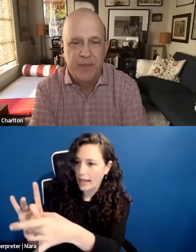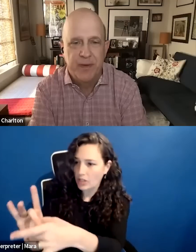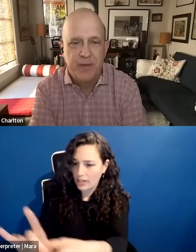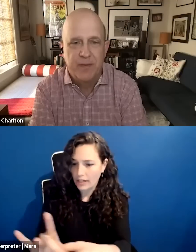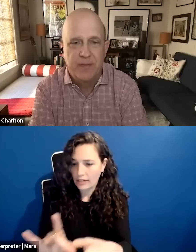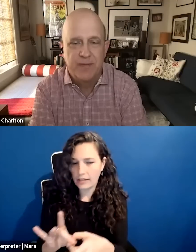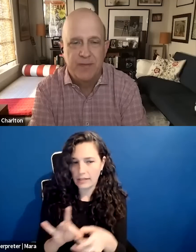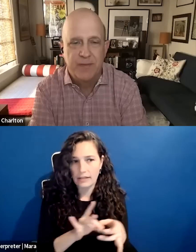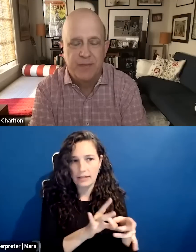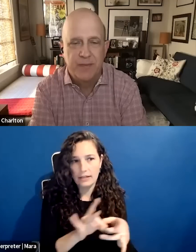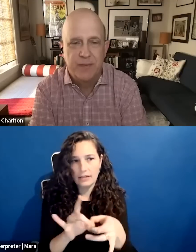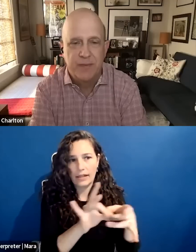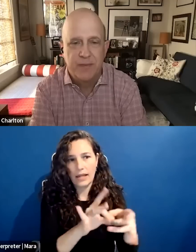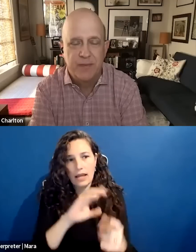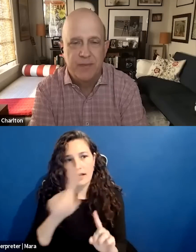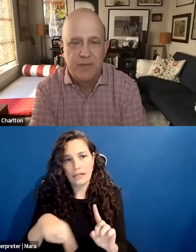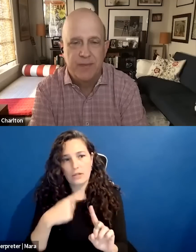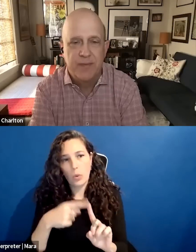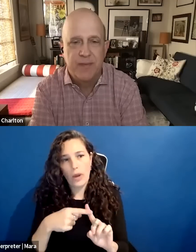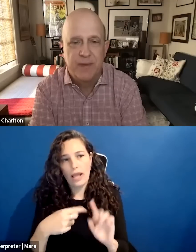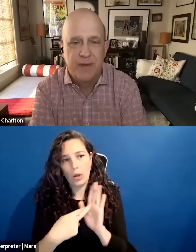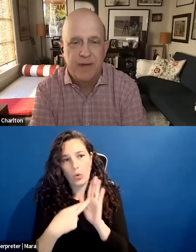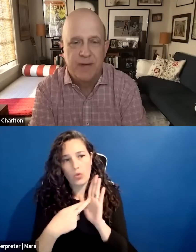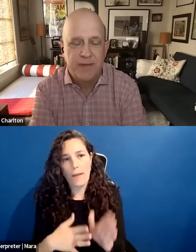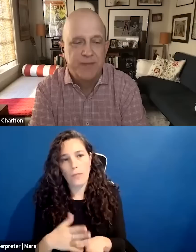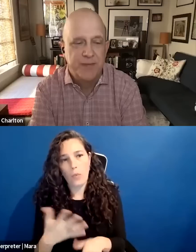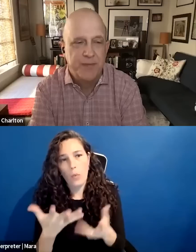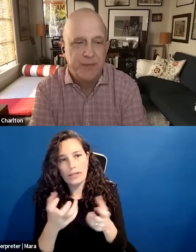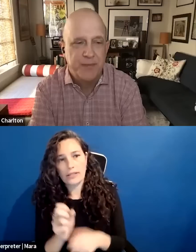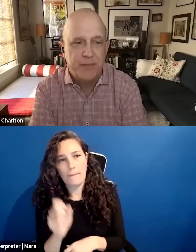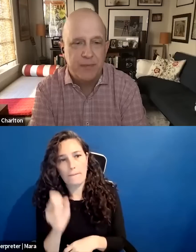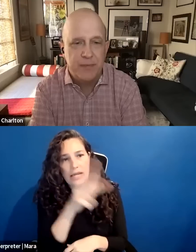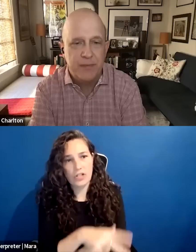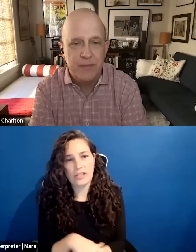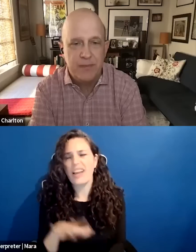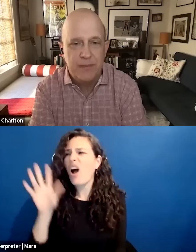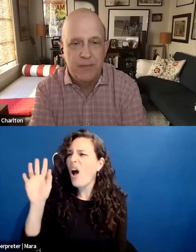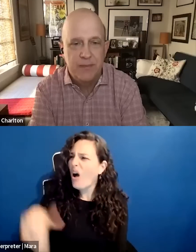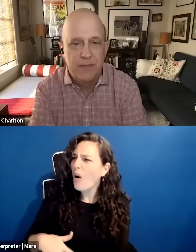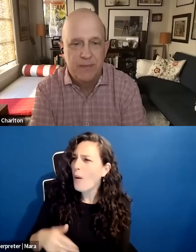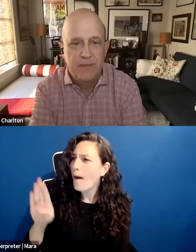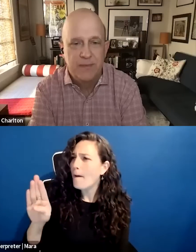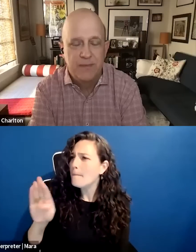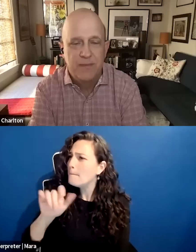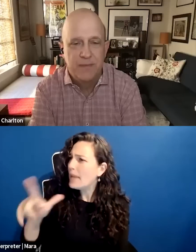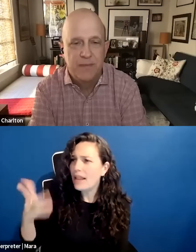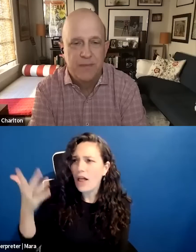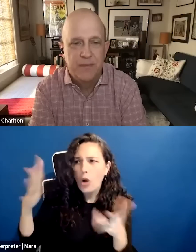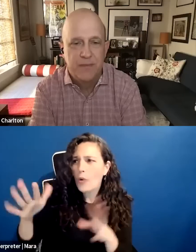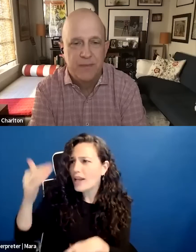they're like, "Oh, you know, Bill already knows so-and-so" and so like this is gonna be easier for me to pitch Bill on this project.